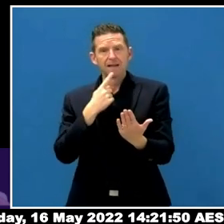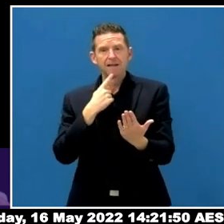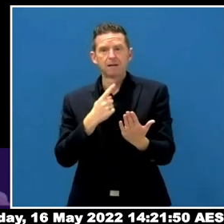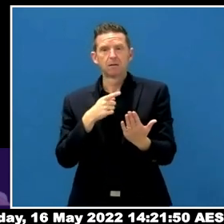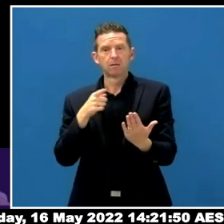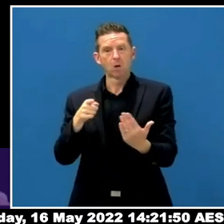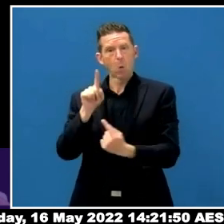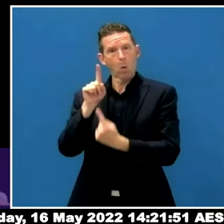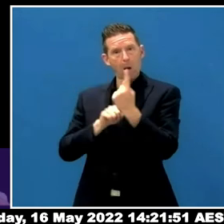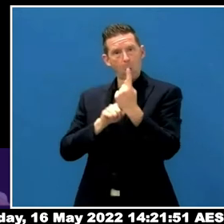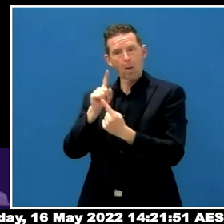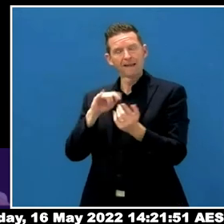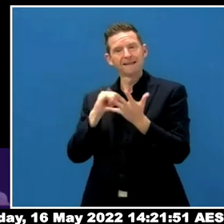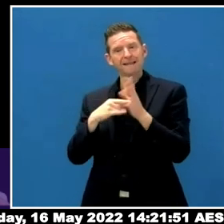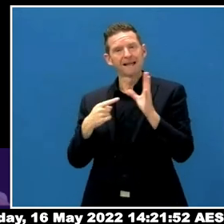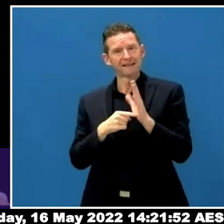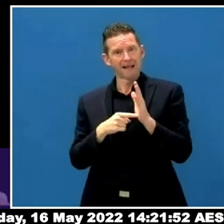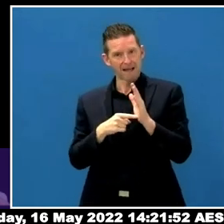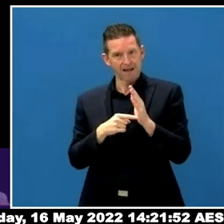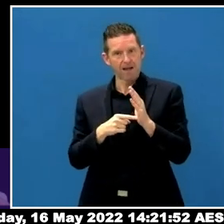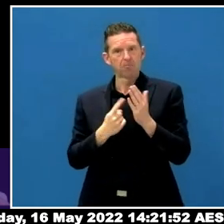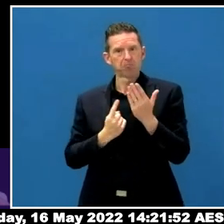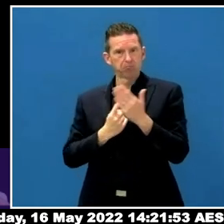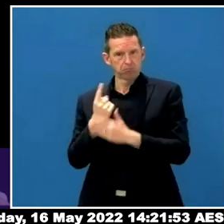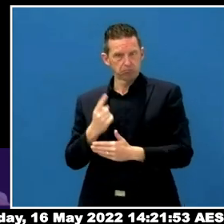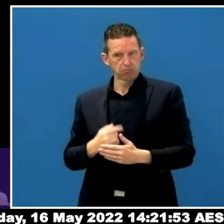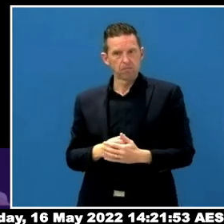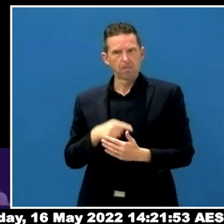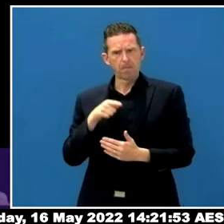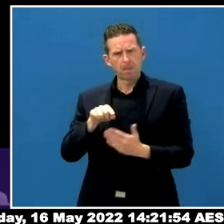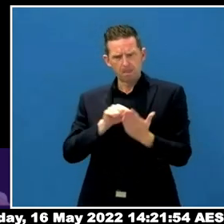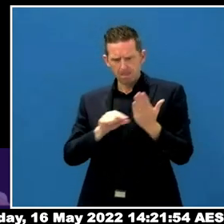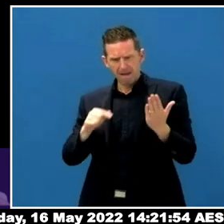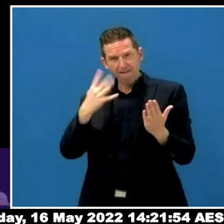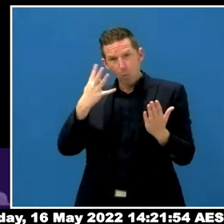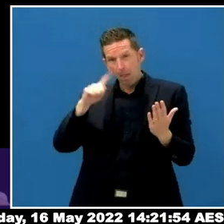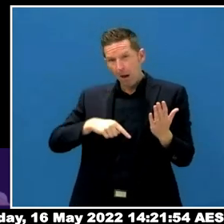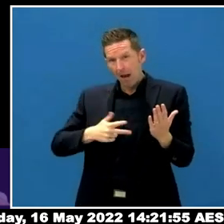And it was like 4800. He never, ever, ever attended Club Afford, ever.